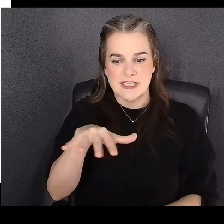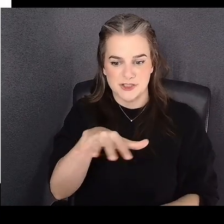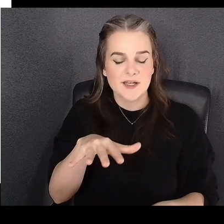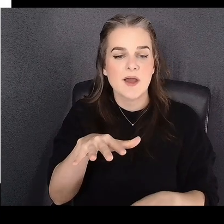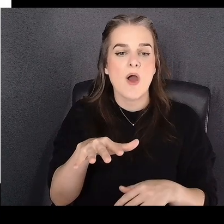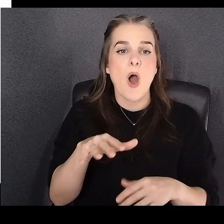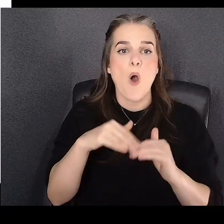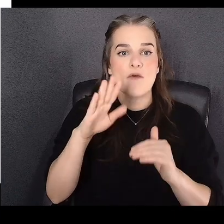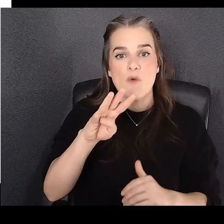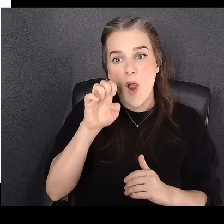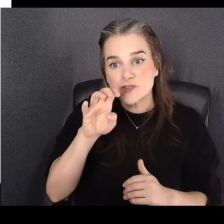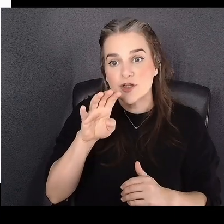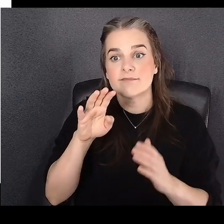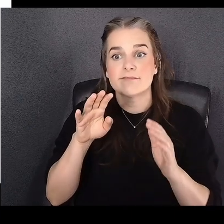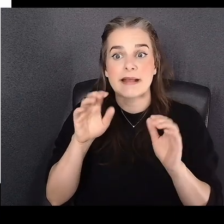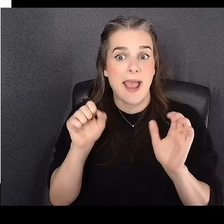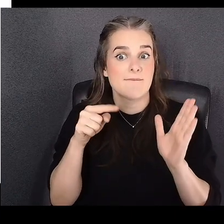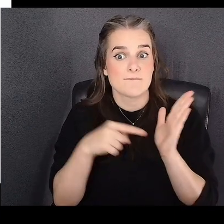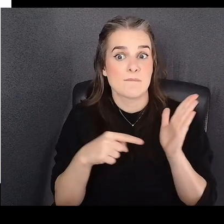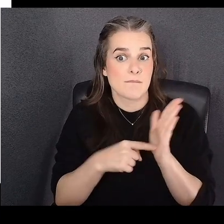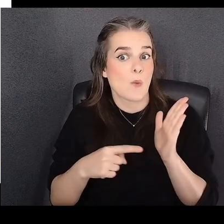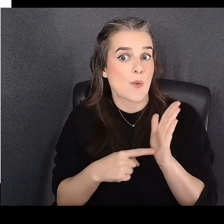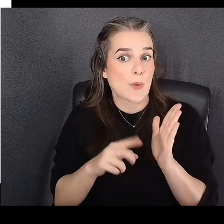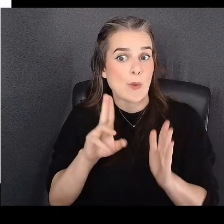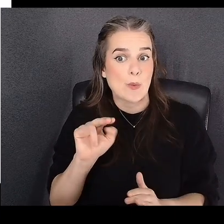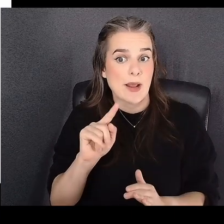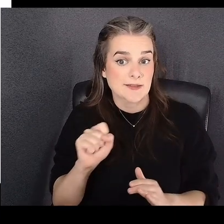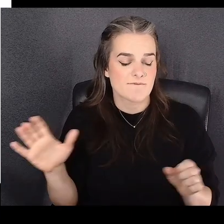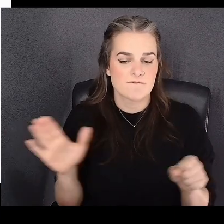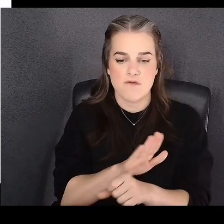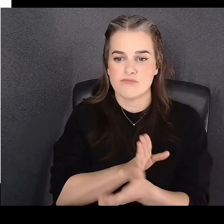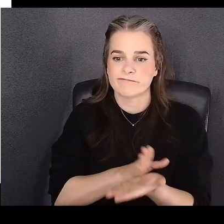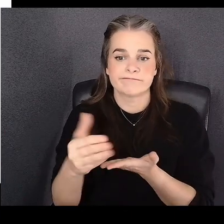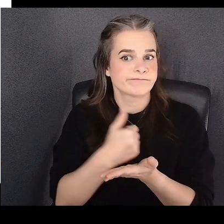and nearly half fully accessible for people with disabilities, which is really great.